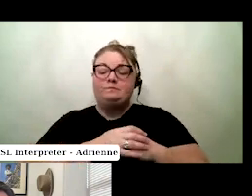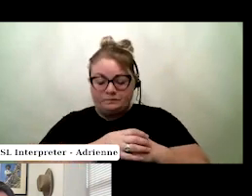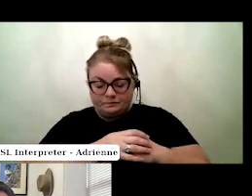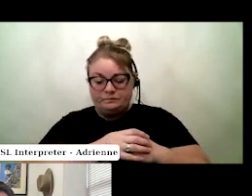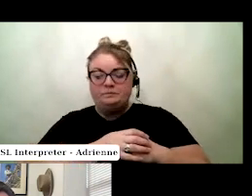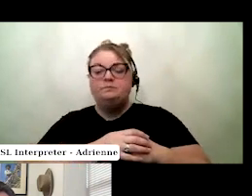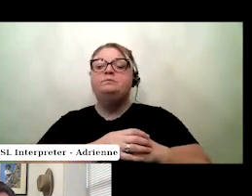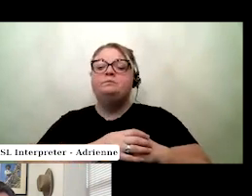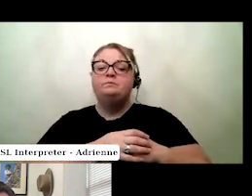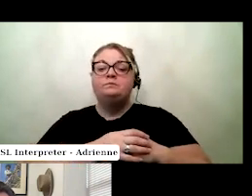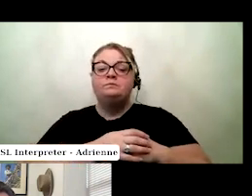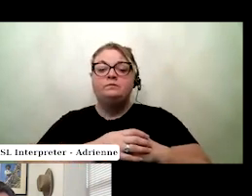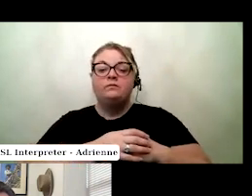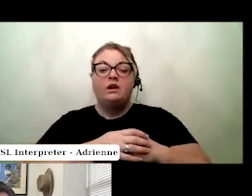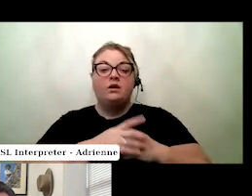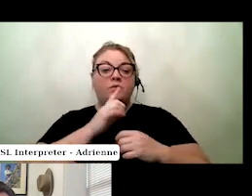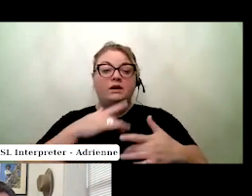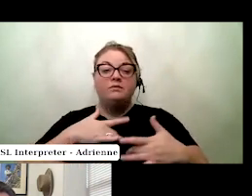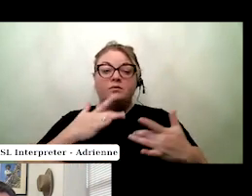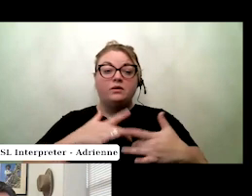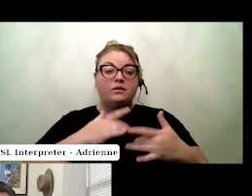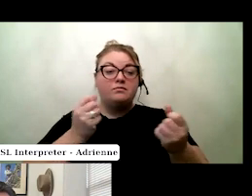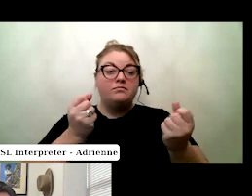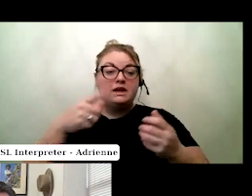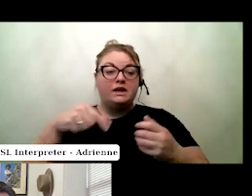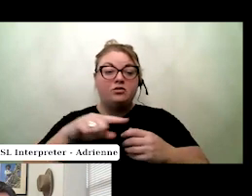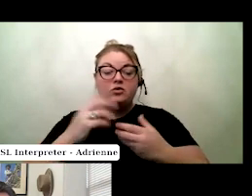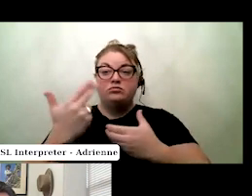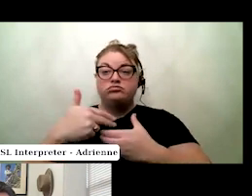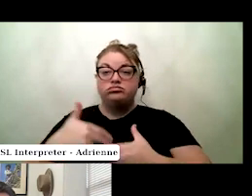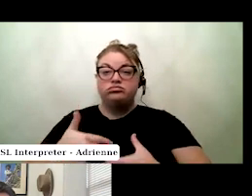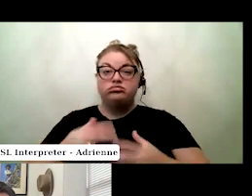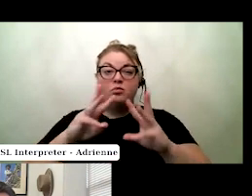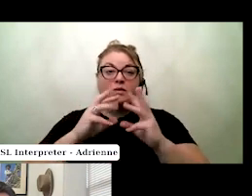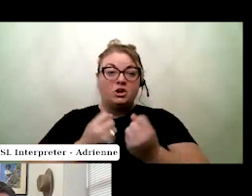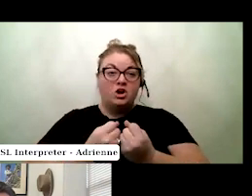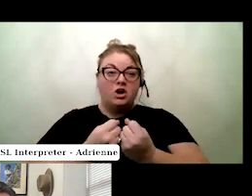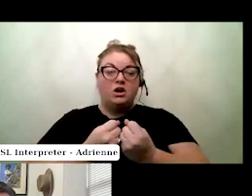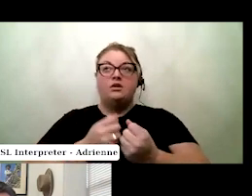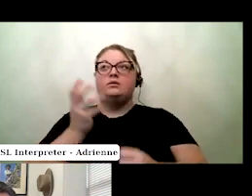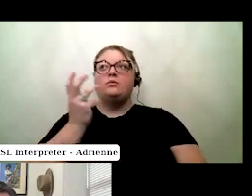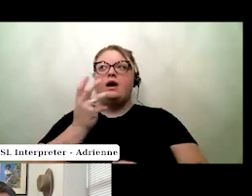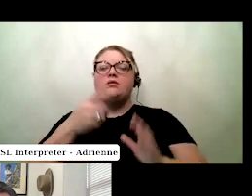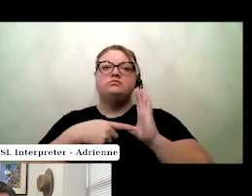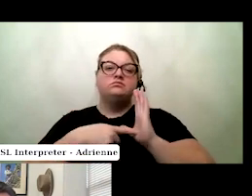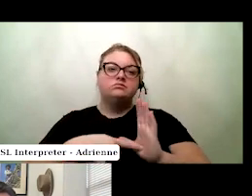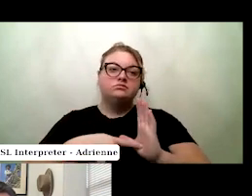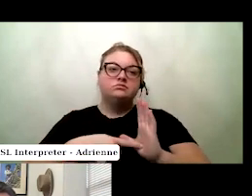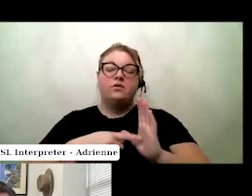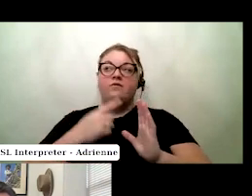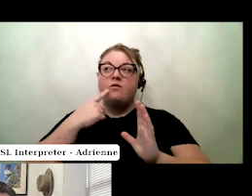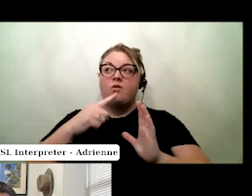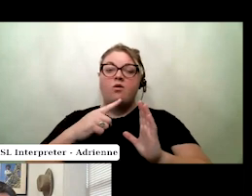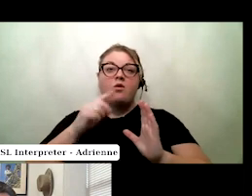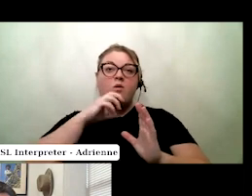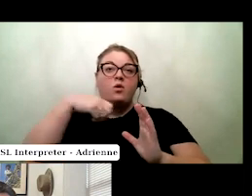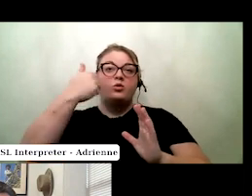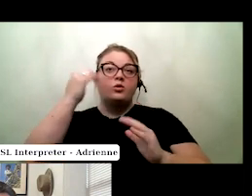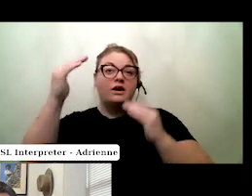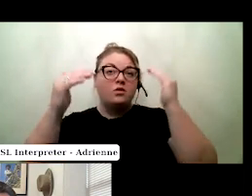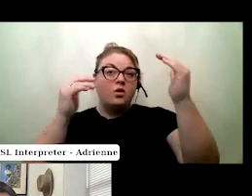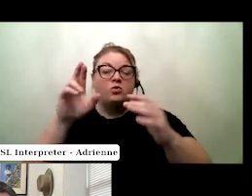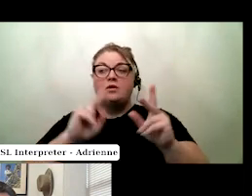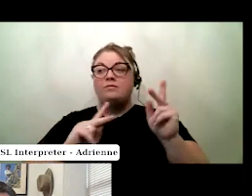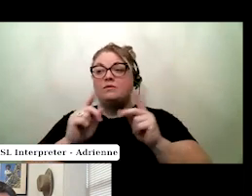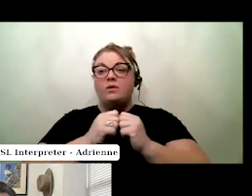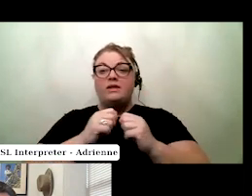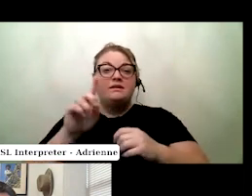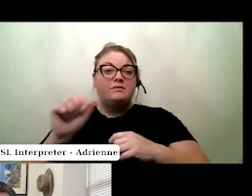It's really exciting to me today to have so many of you on this, on this webinar can be a profound signal to older adults, to people with disabilities, to to family caregivers and direct care workers alike.